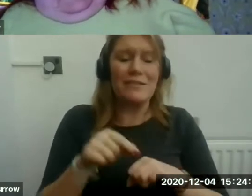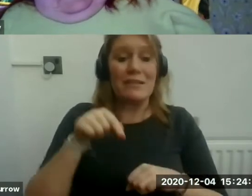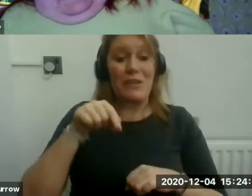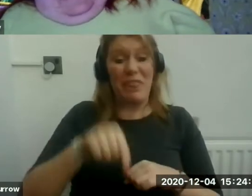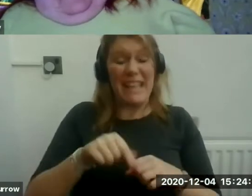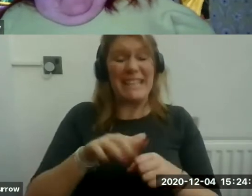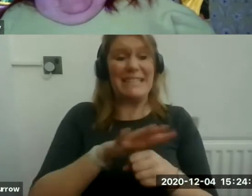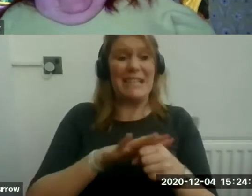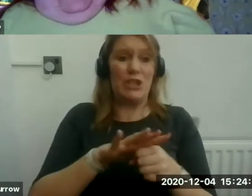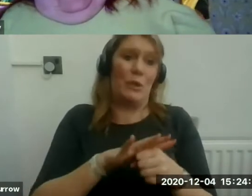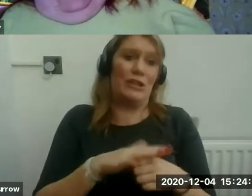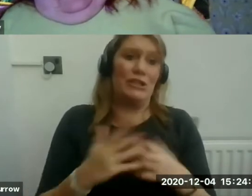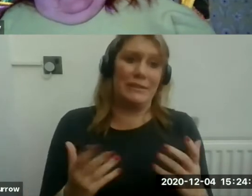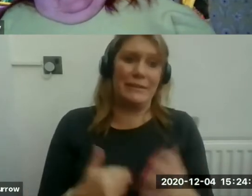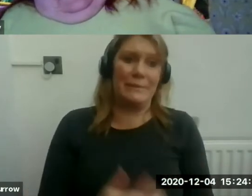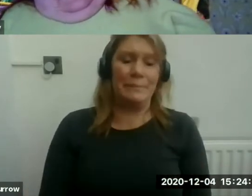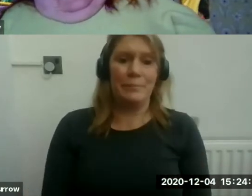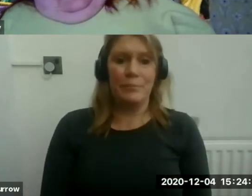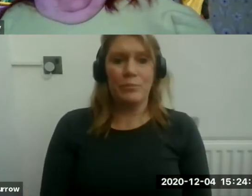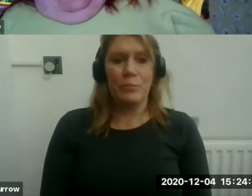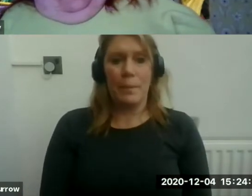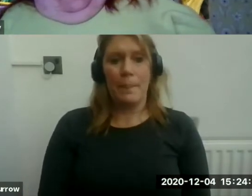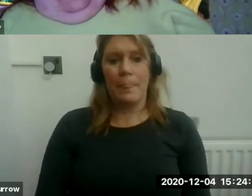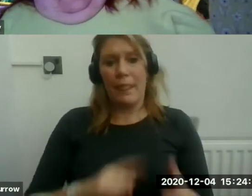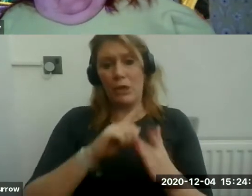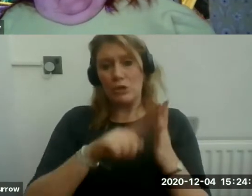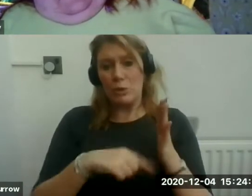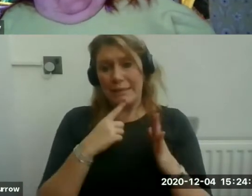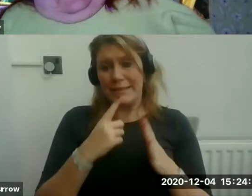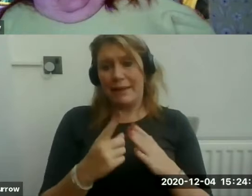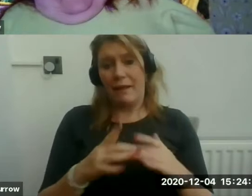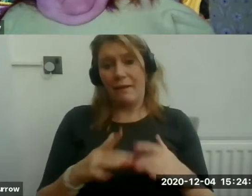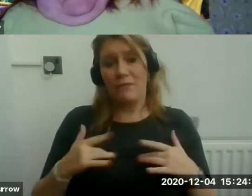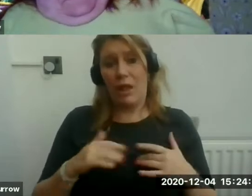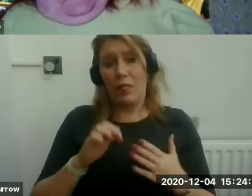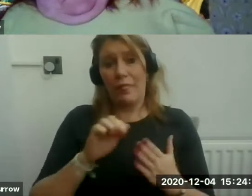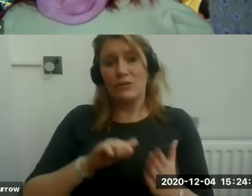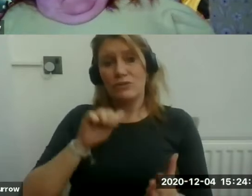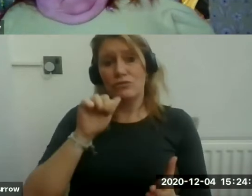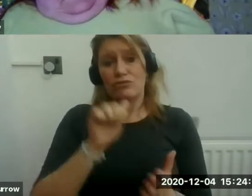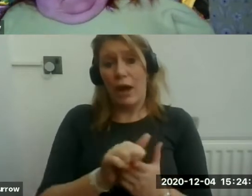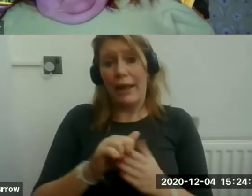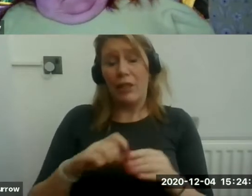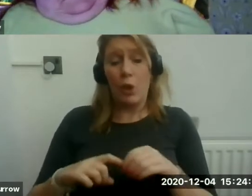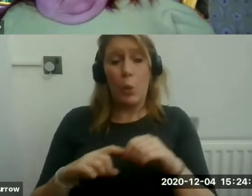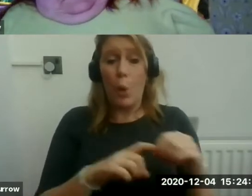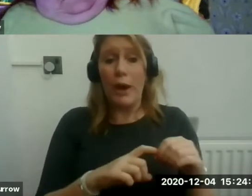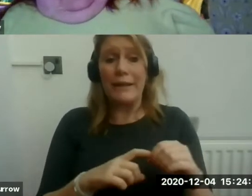I think that's right. The quality of the filming is excellent, how many